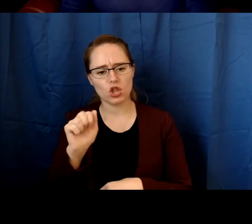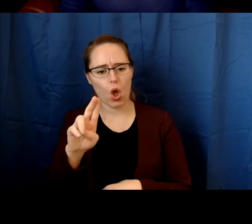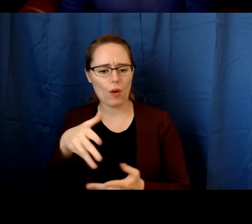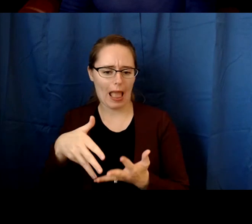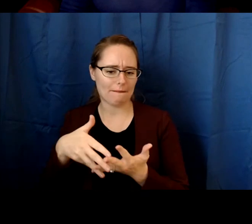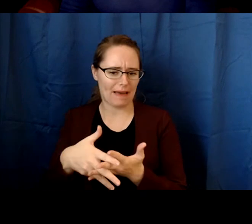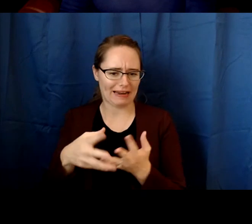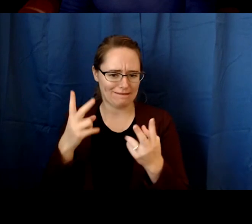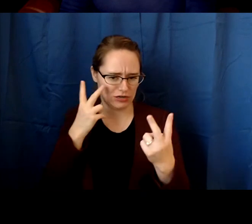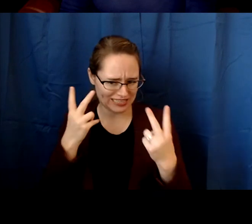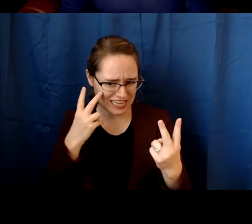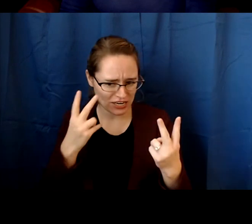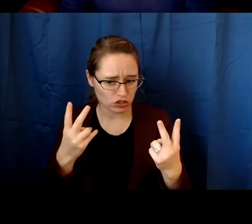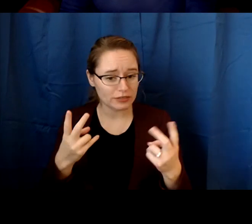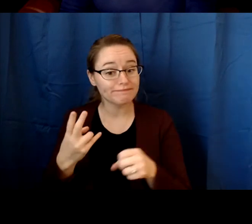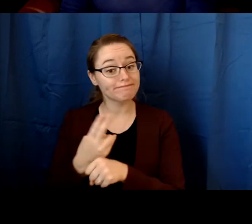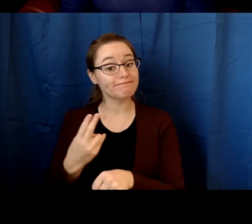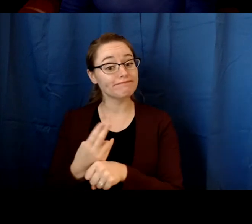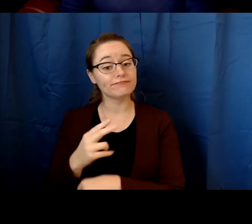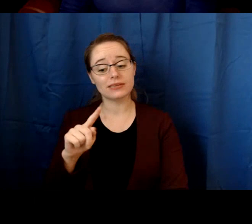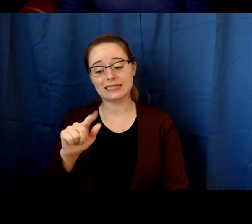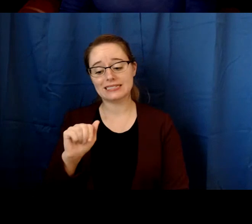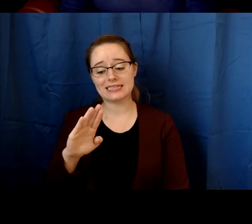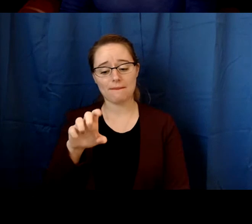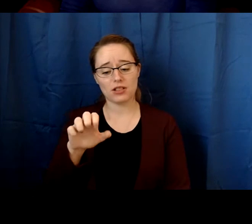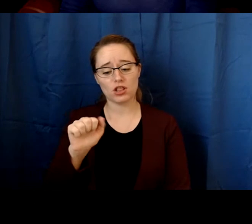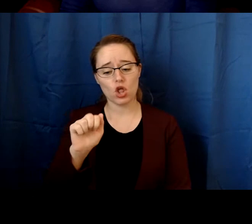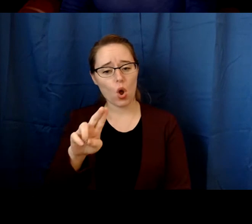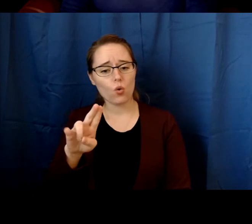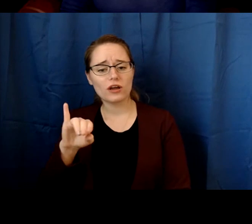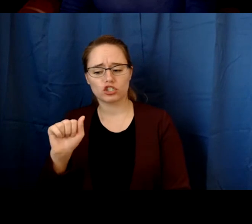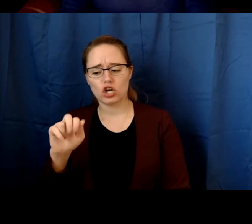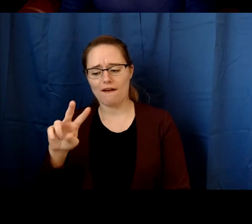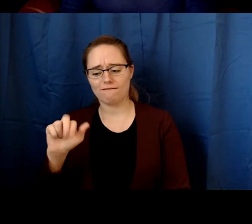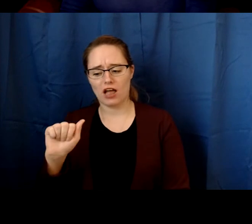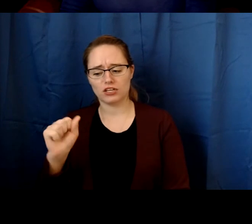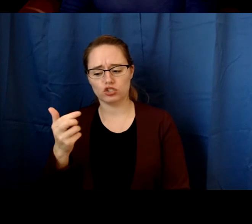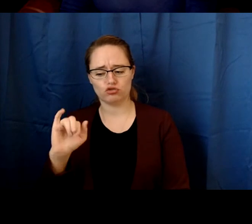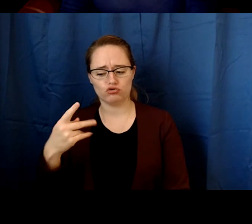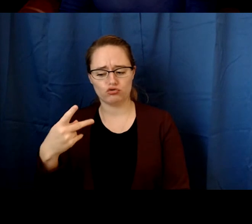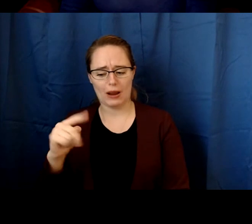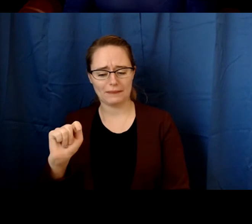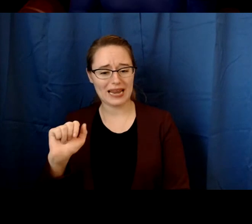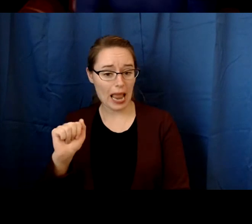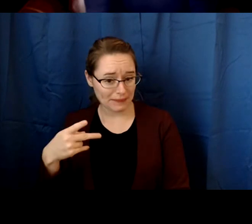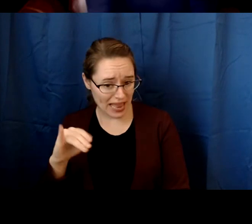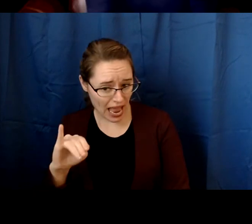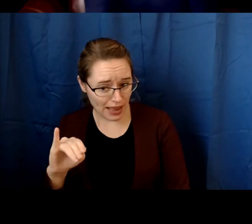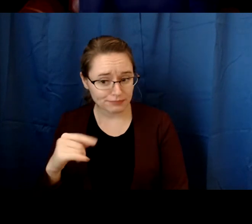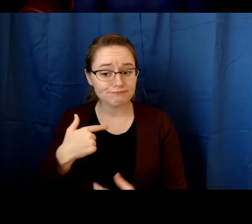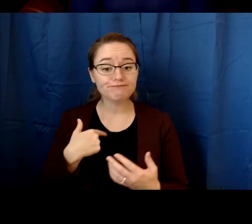What I use for that is the Tableau JavaScript API. And what you can do with that is, I took some of the controls out of the Tableau